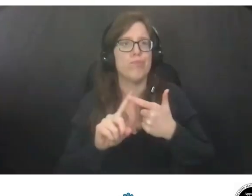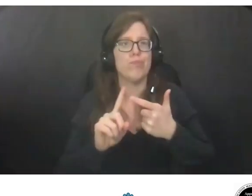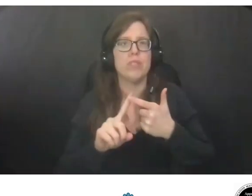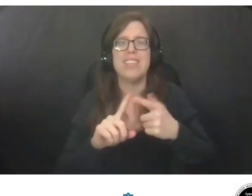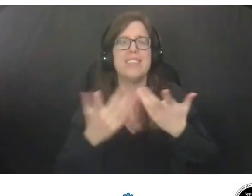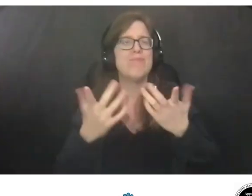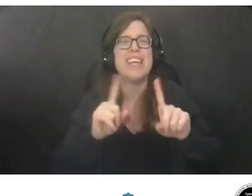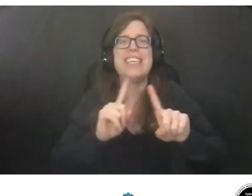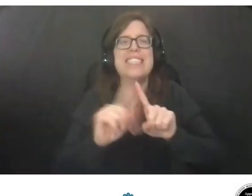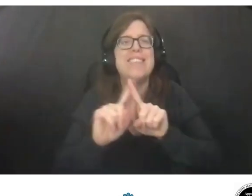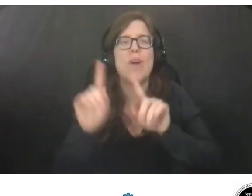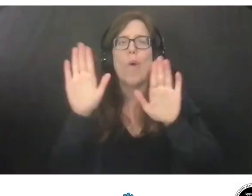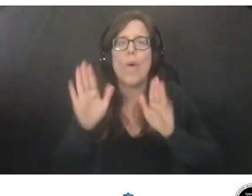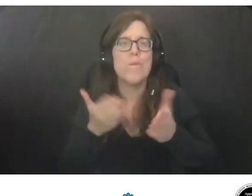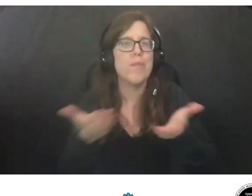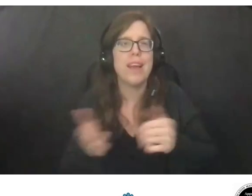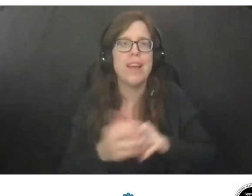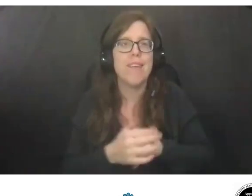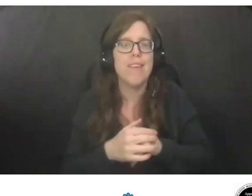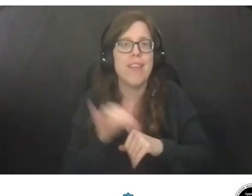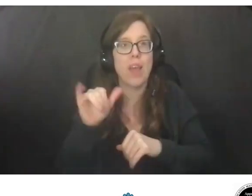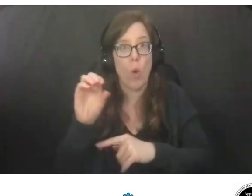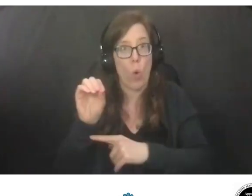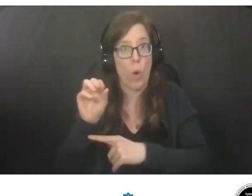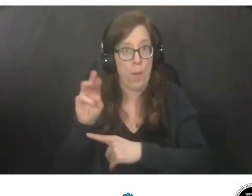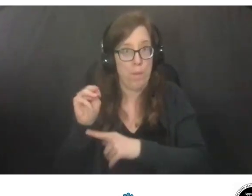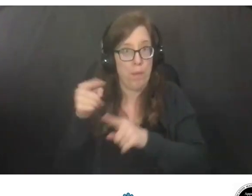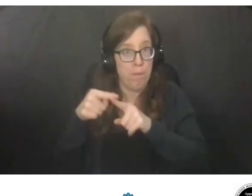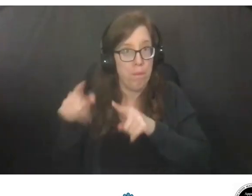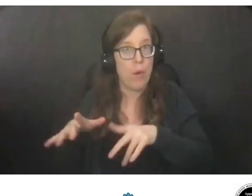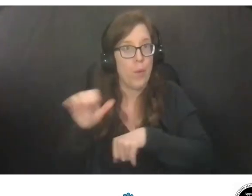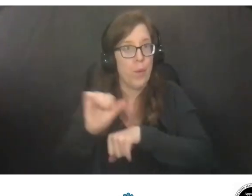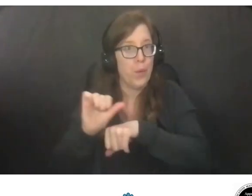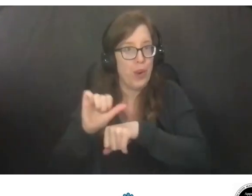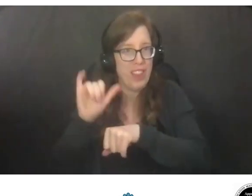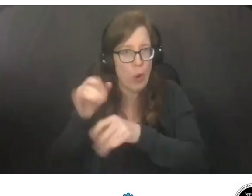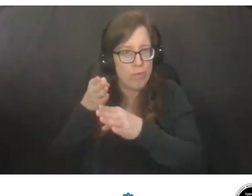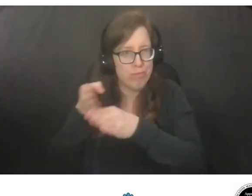do all these awesome things that...that the Orientation & Mobility Specialist was working on.